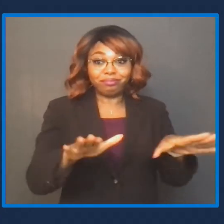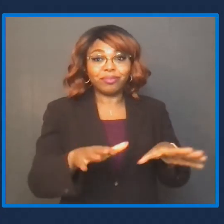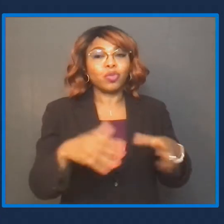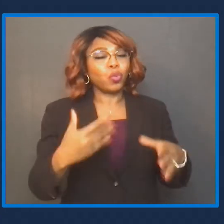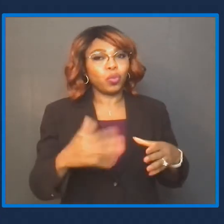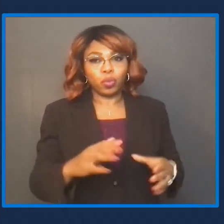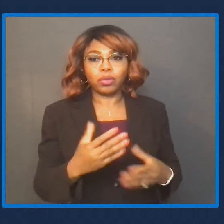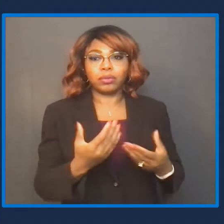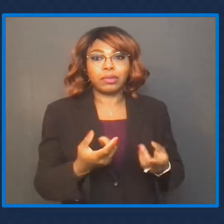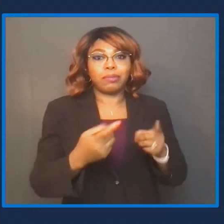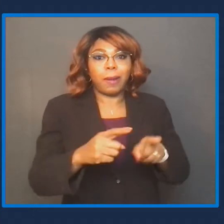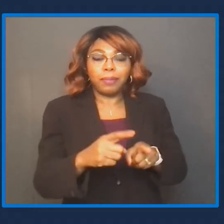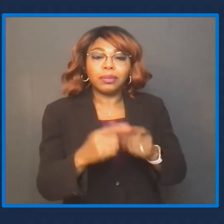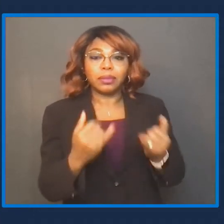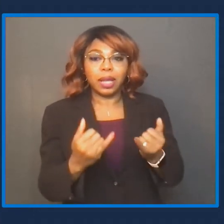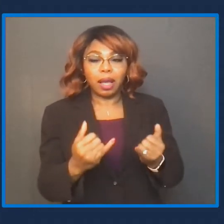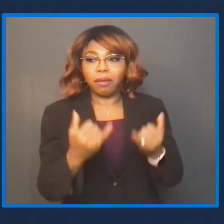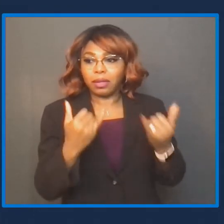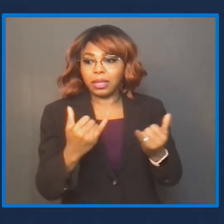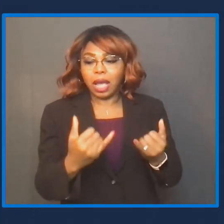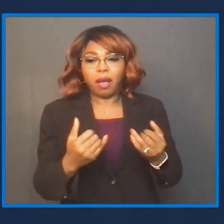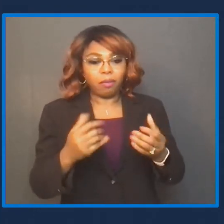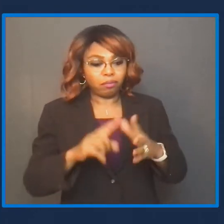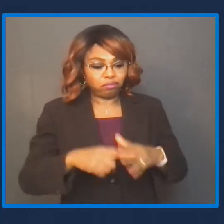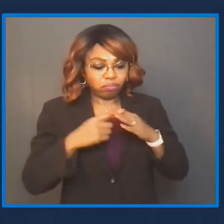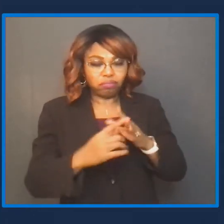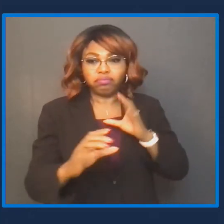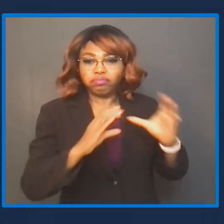It's brought about a conversation, it's zoomed us forward